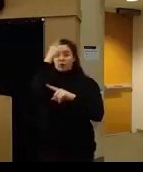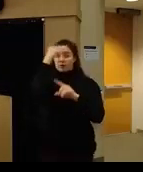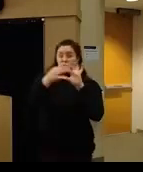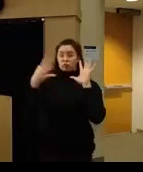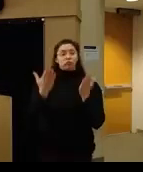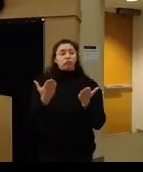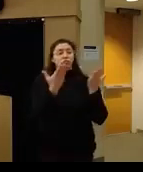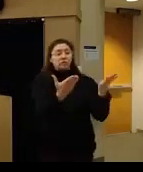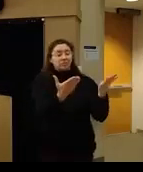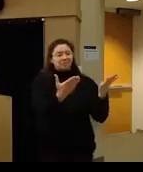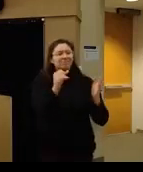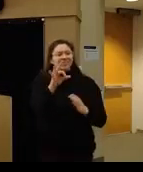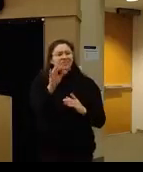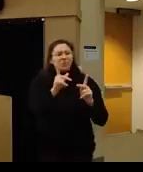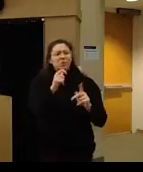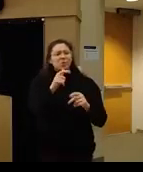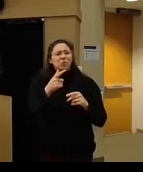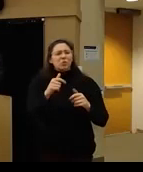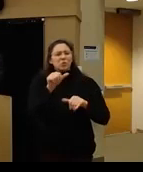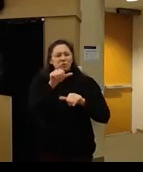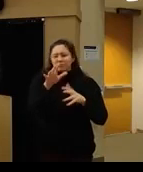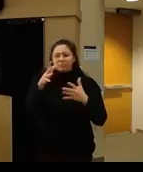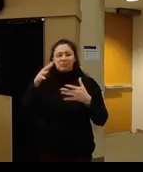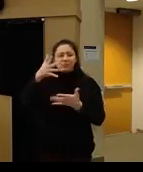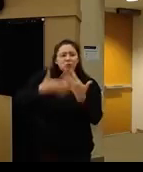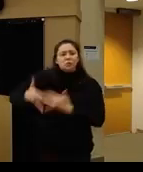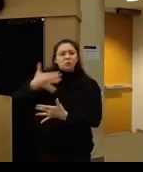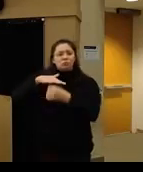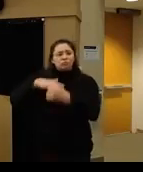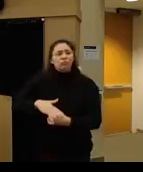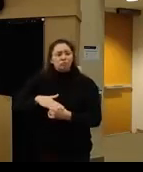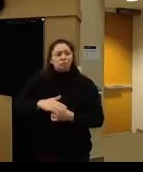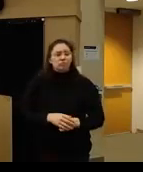suggested is influenced by social presses Civil Rights Movement dips into religious Doctrine the